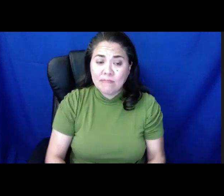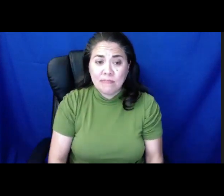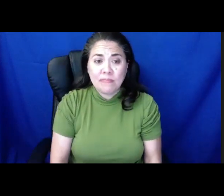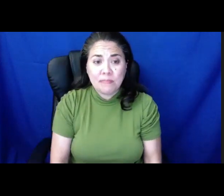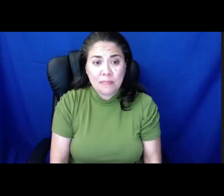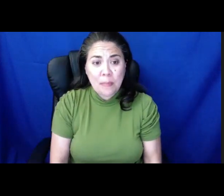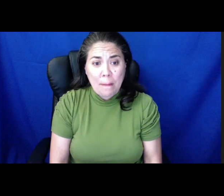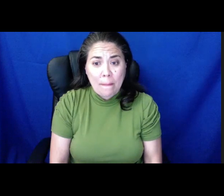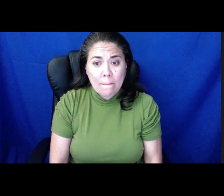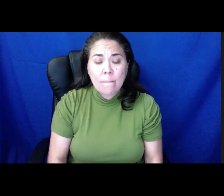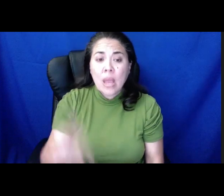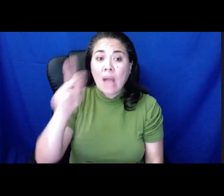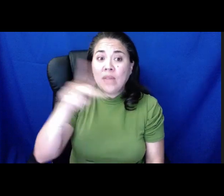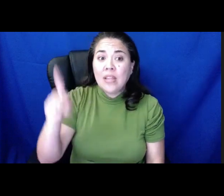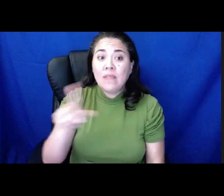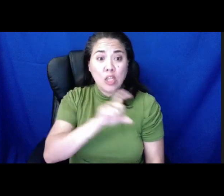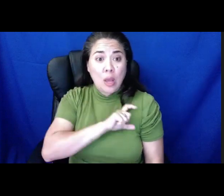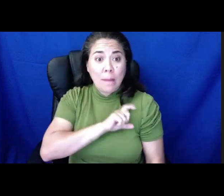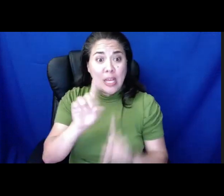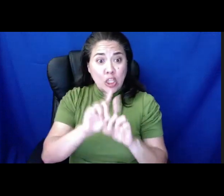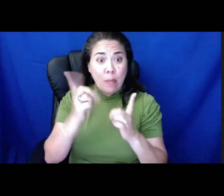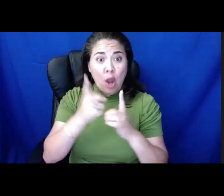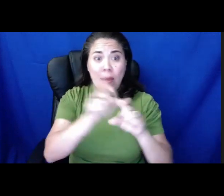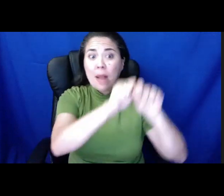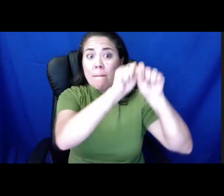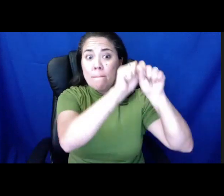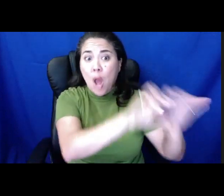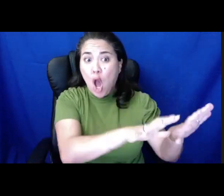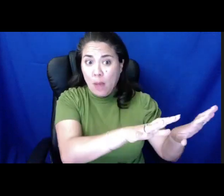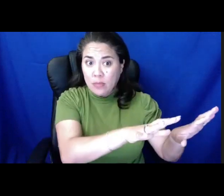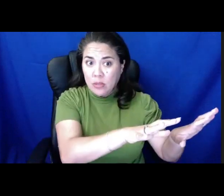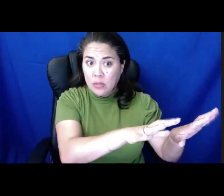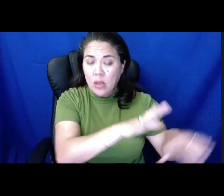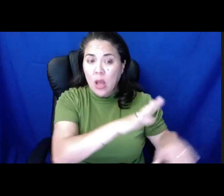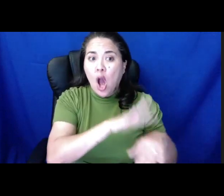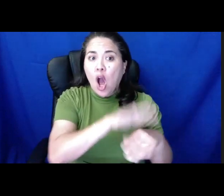Leslie McIntosh: The Philadelphia police department dropped a bomb. Leslie McIntosh: On a specific home.